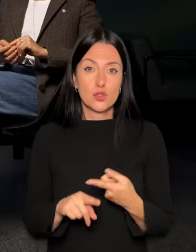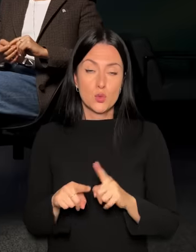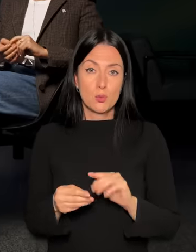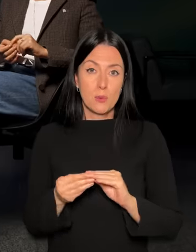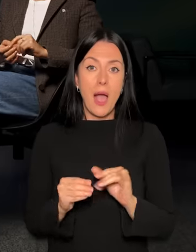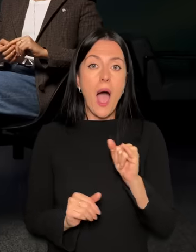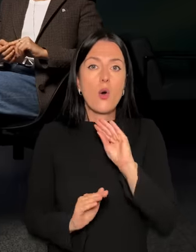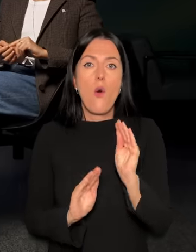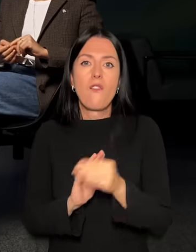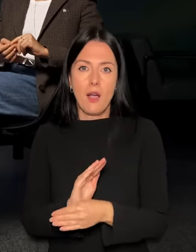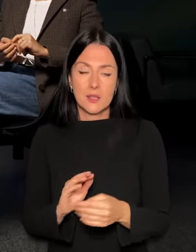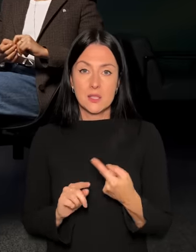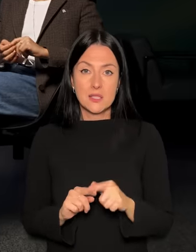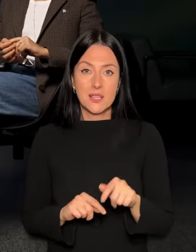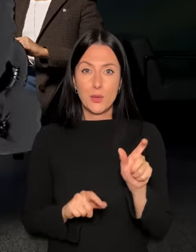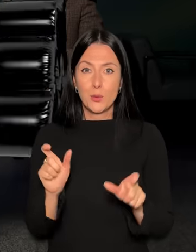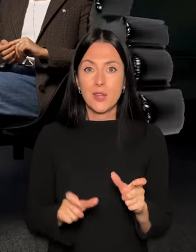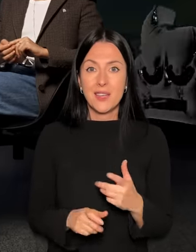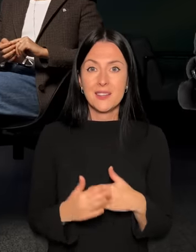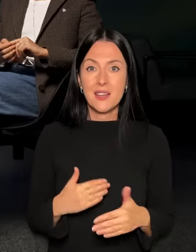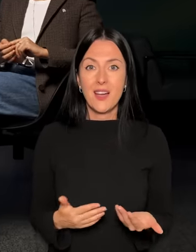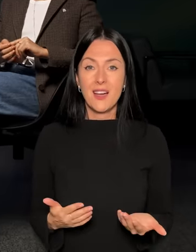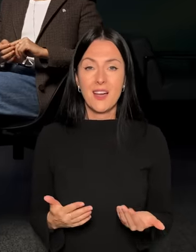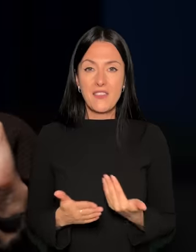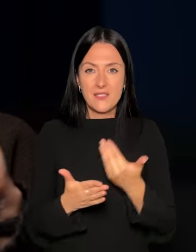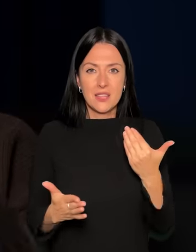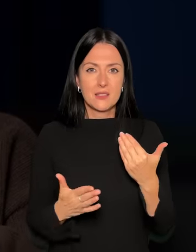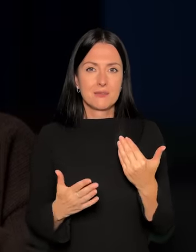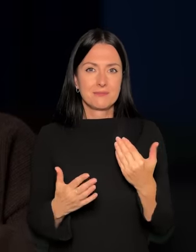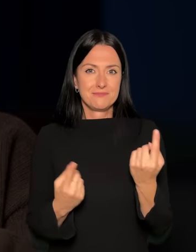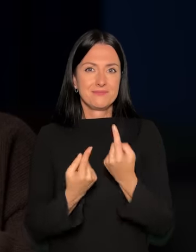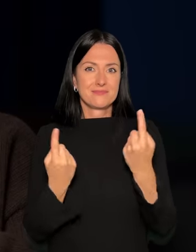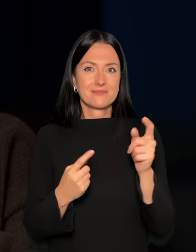but to hide these people from public view.